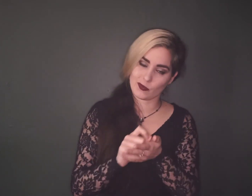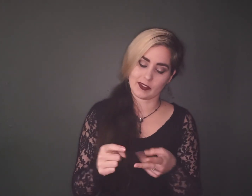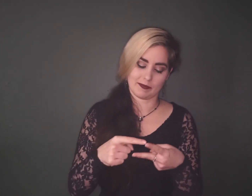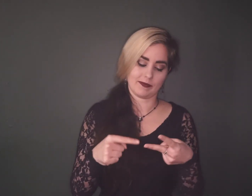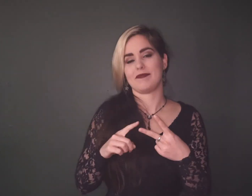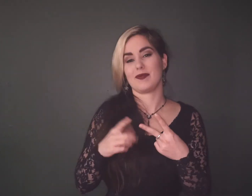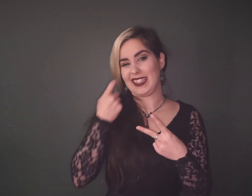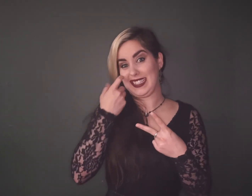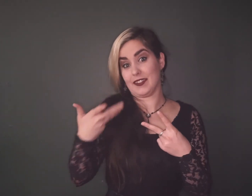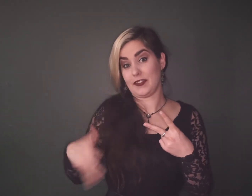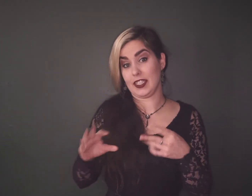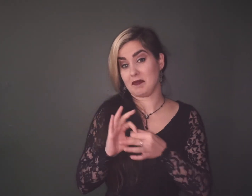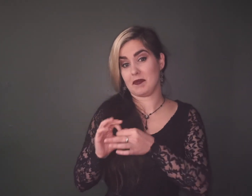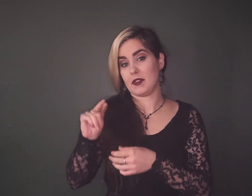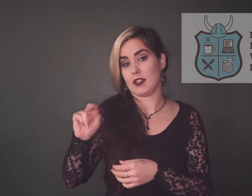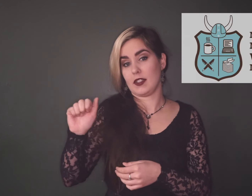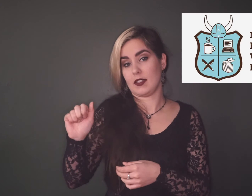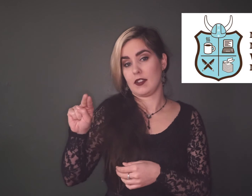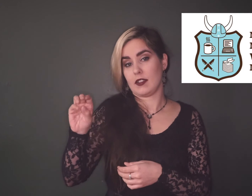The second one, I just finished for NaNoWriMo